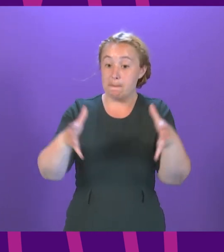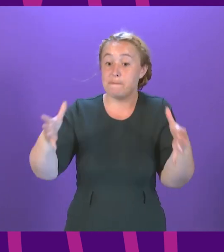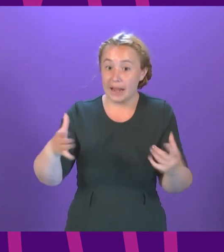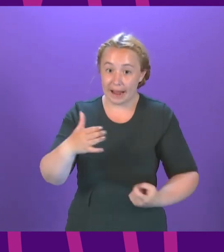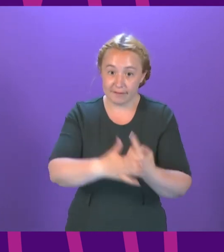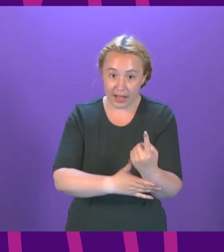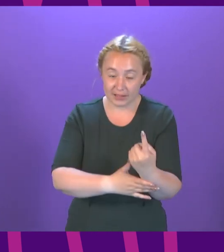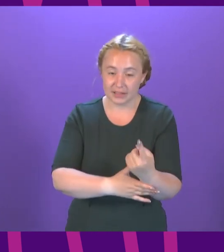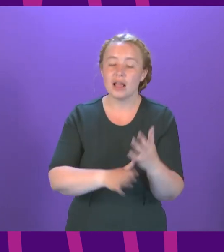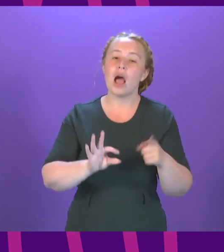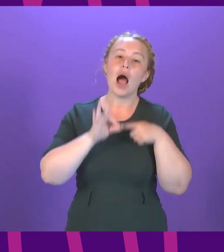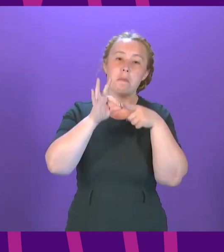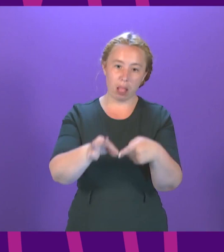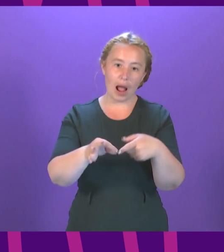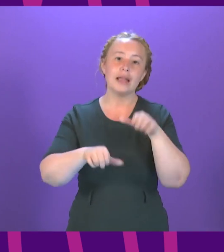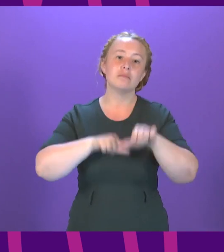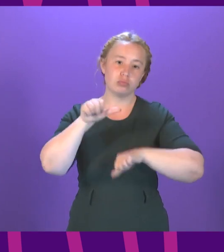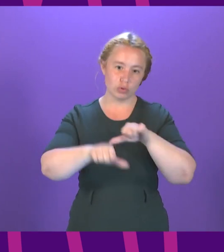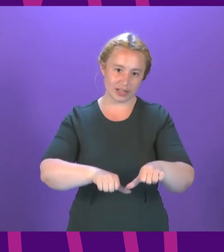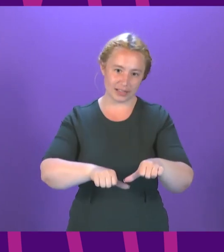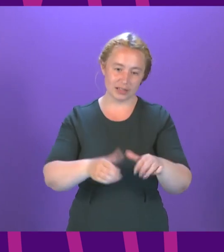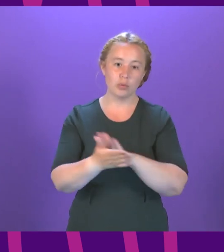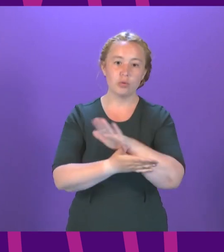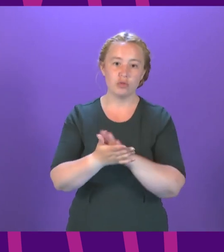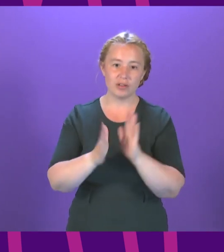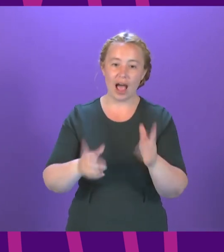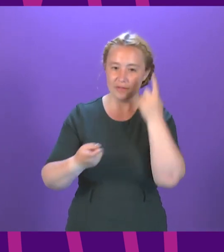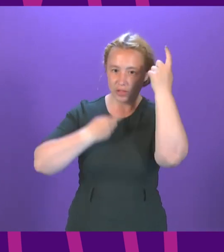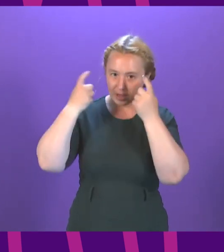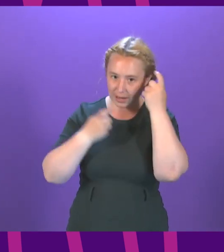which takes account of whether the right mitigations can be in place to make a larger event